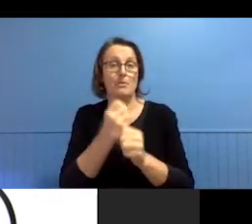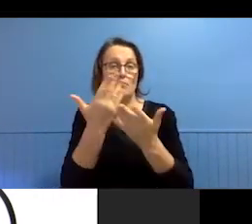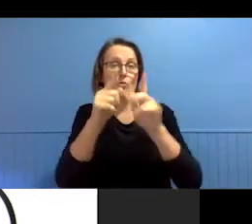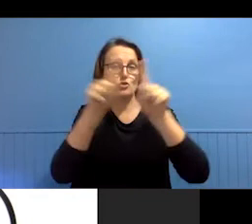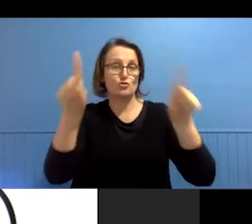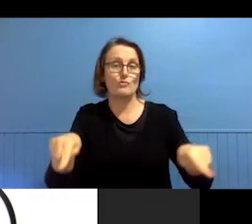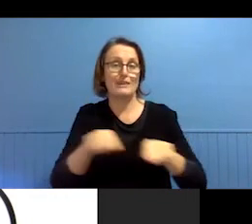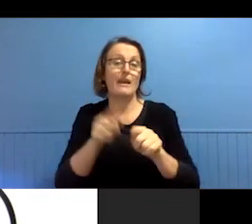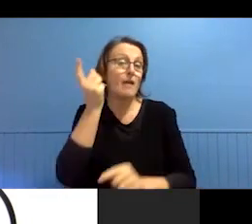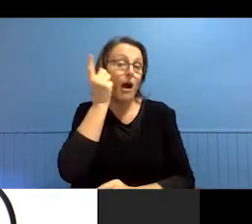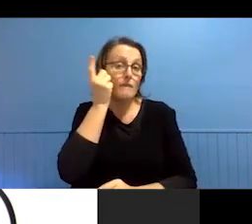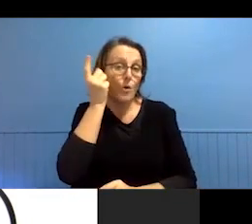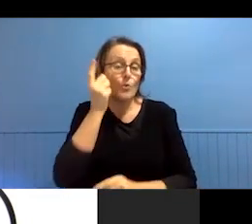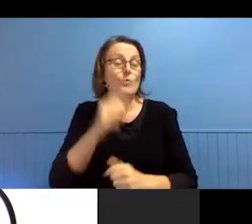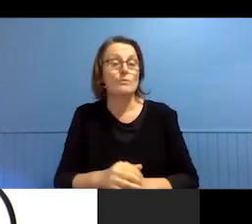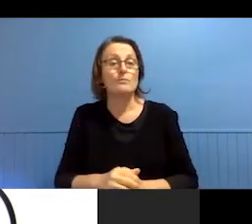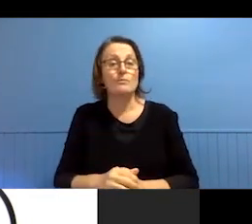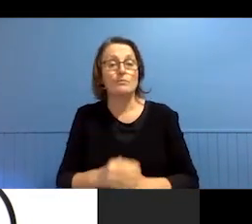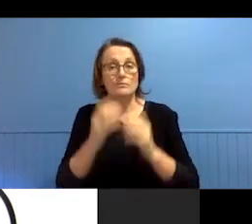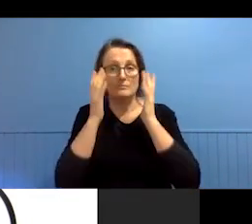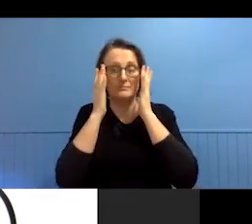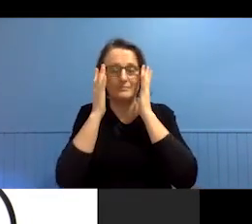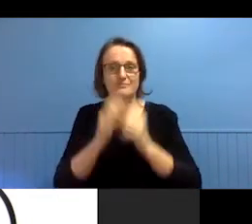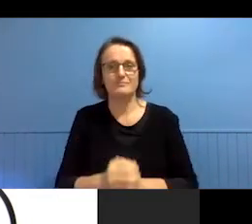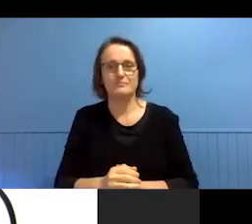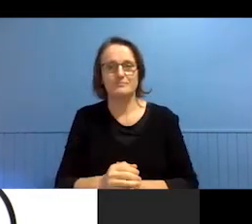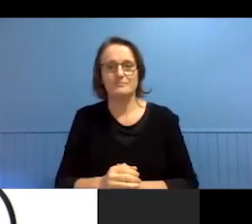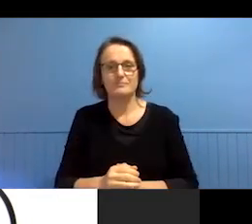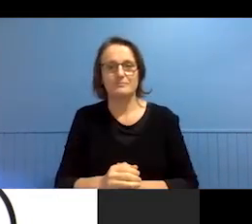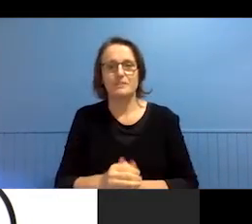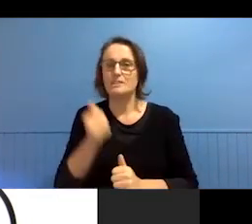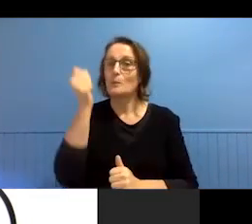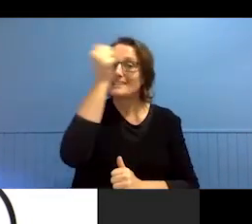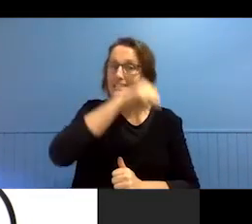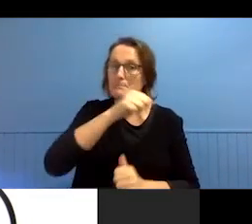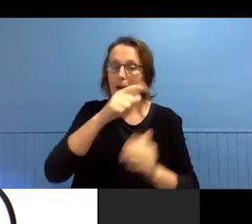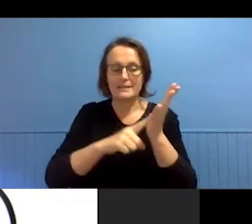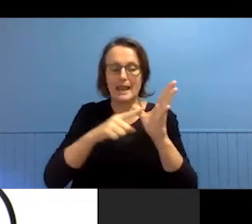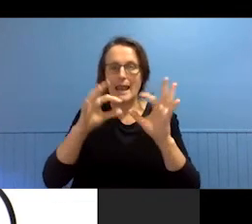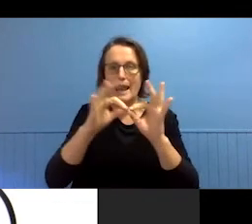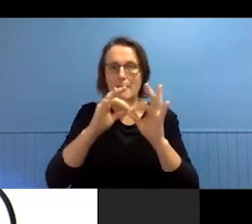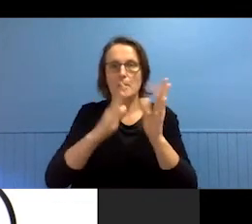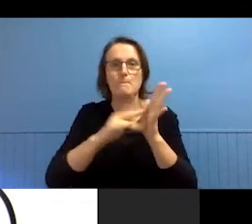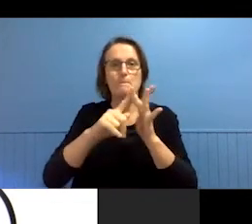there's an iPhone on the screen. What I got there is a Smart Lab microphone. This is a road microphone and really inexpensive.